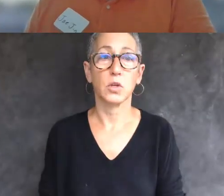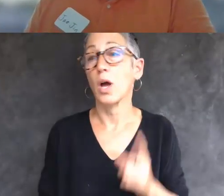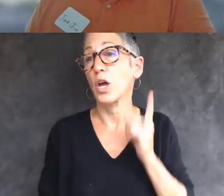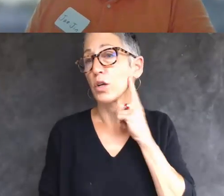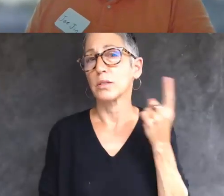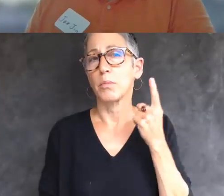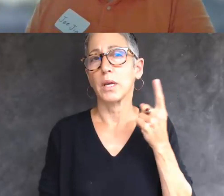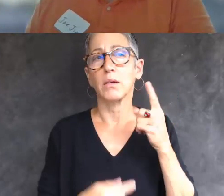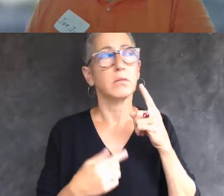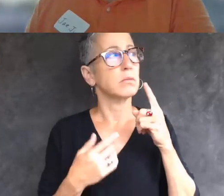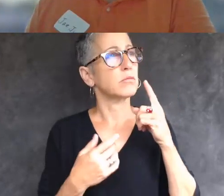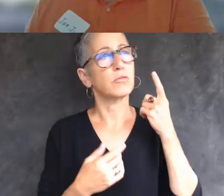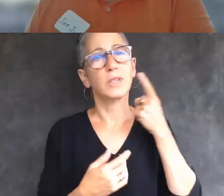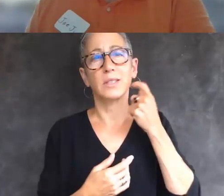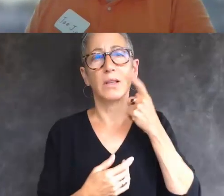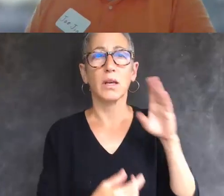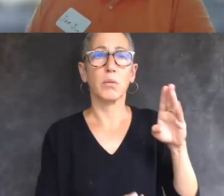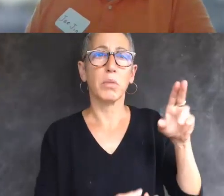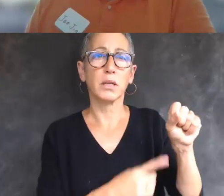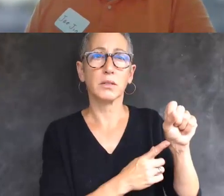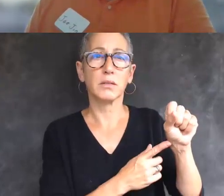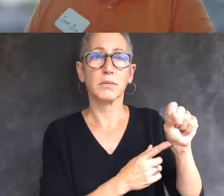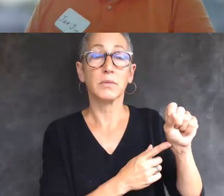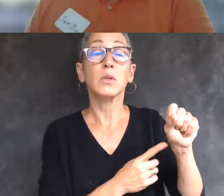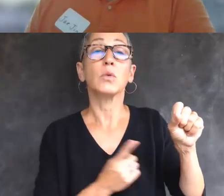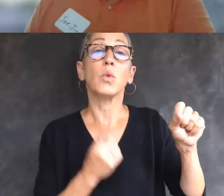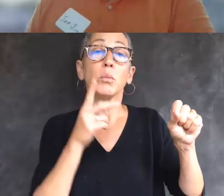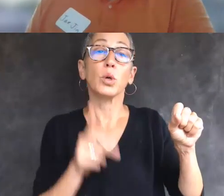a bus driver wouldn't even lower the bus so the person could get on. Right.